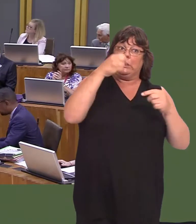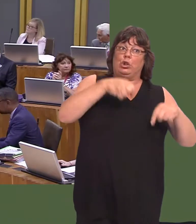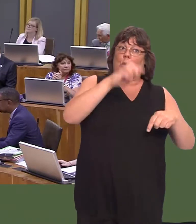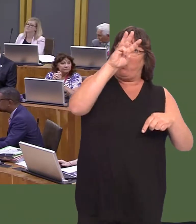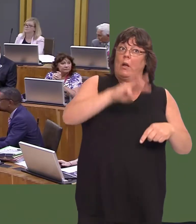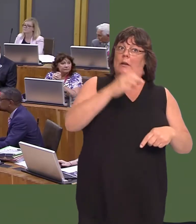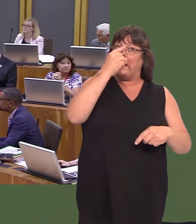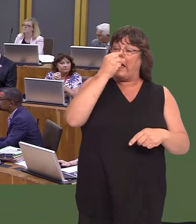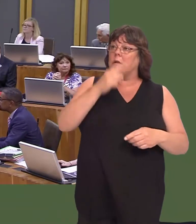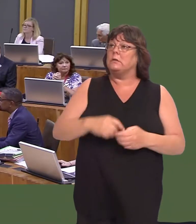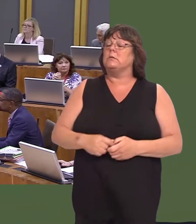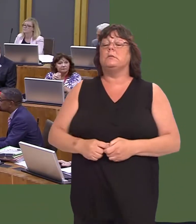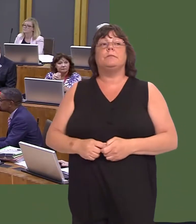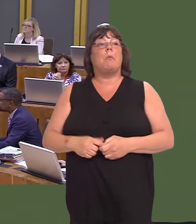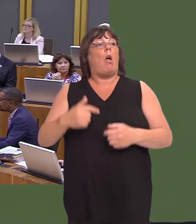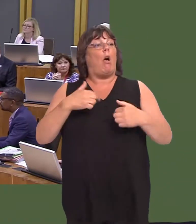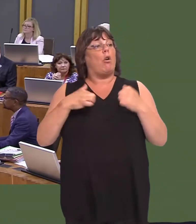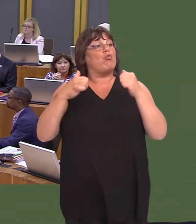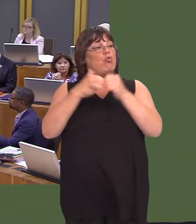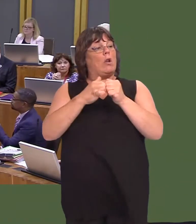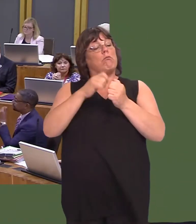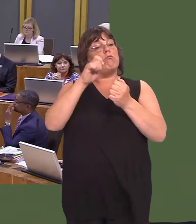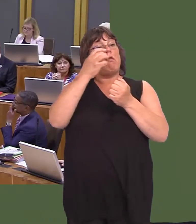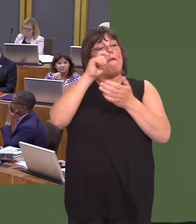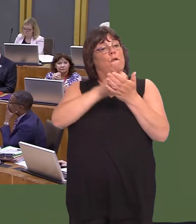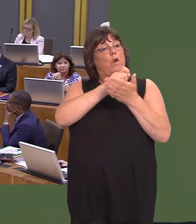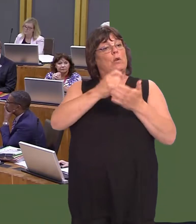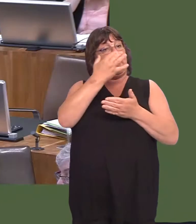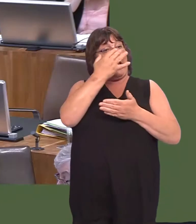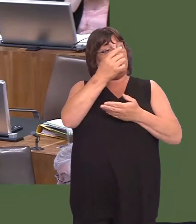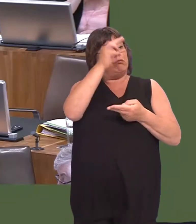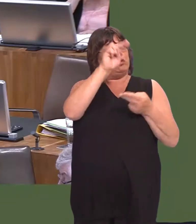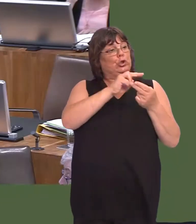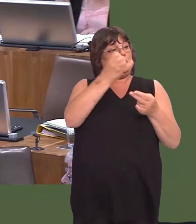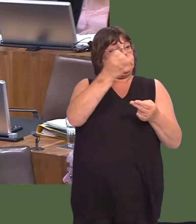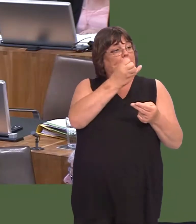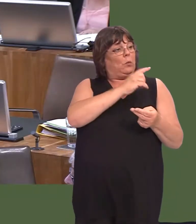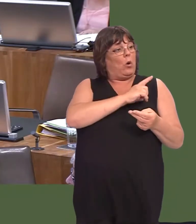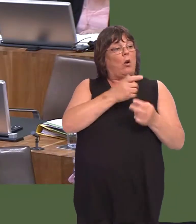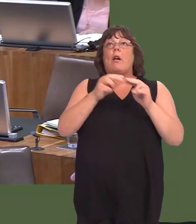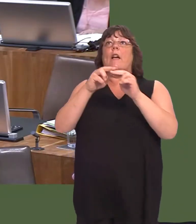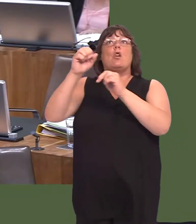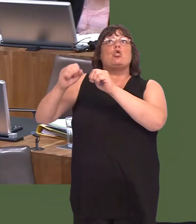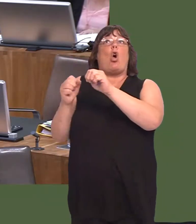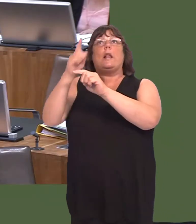Carwyn Jones: Iím personally in favour of extending the voting age to 16. And I fail to see why, if itís good for Scotland in one referendum, it canít therefore apply